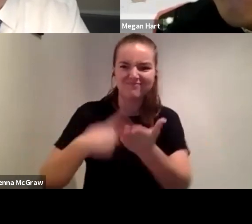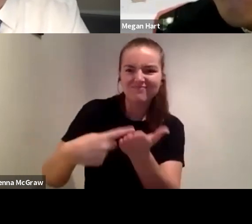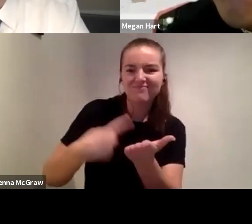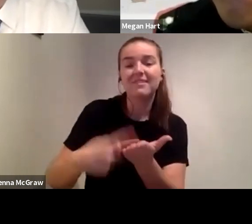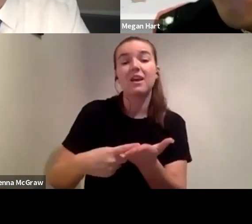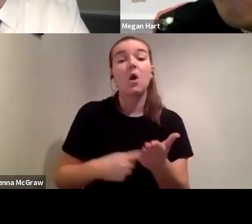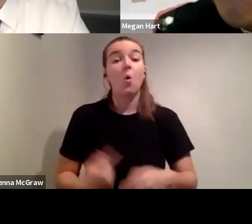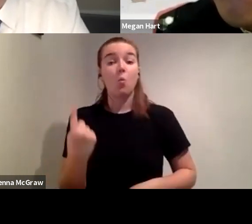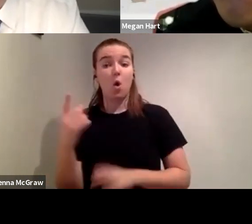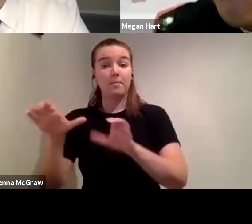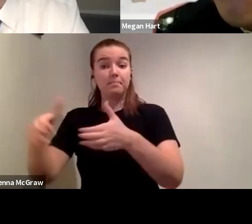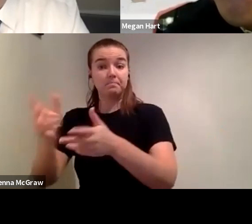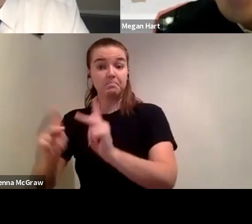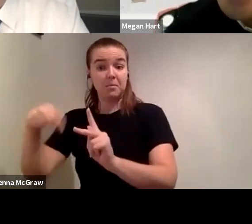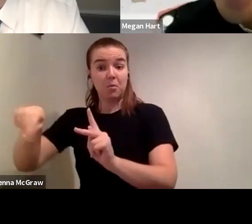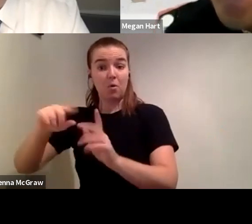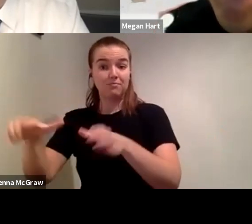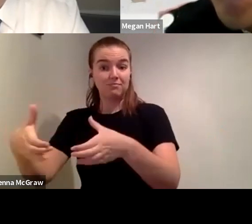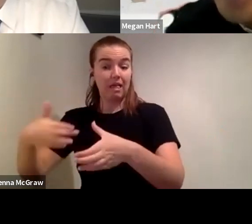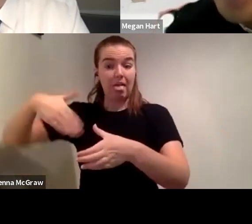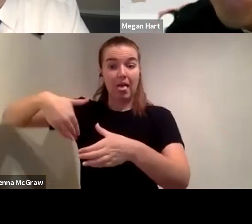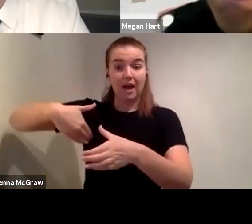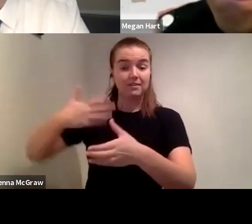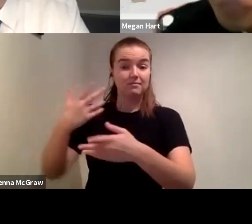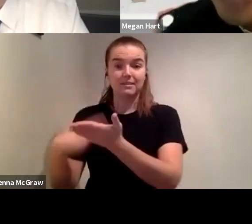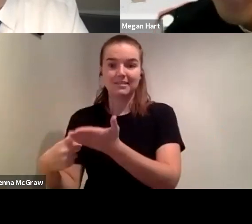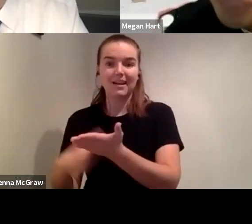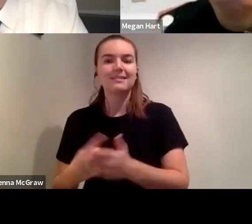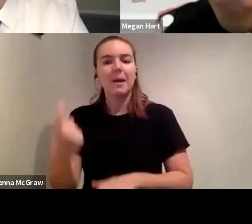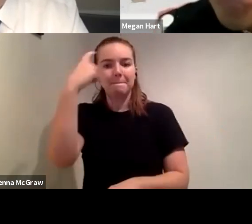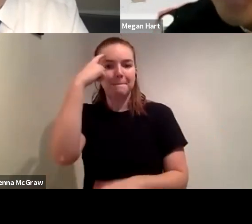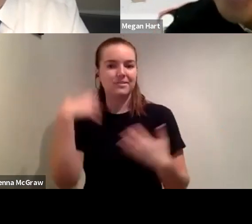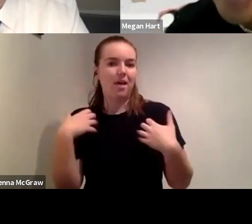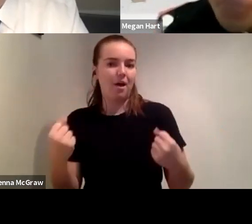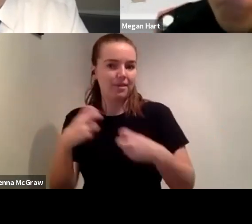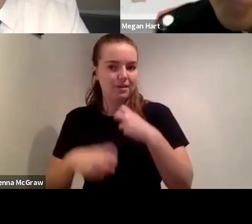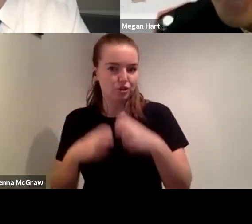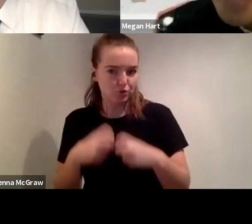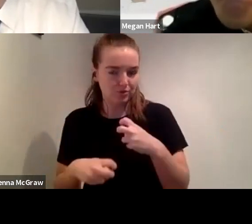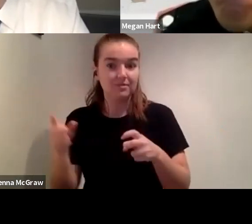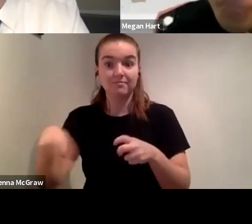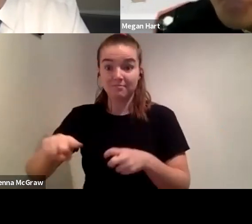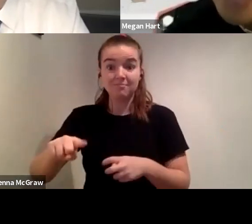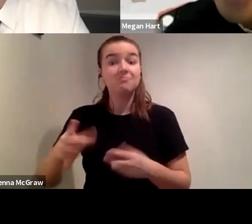Lisa Primm: This is what we wanted to do today, get into the nitty-gritty and get some examples.